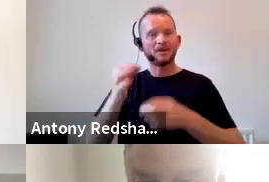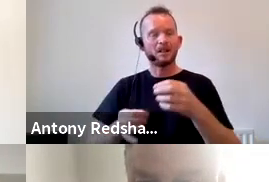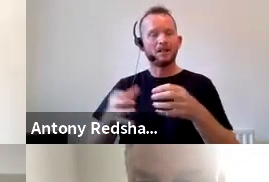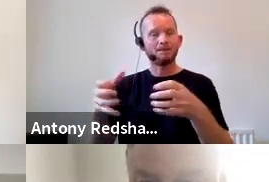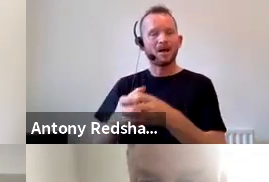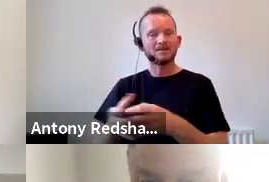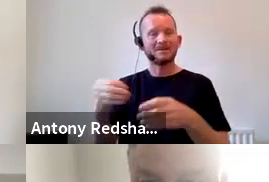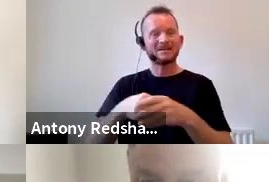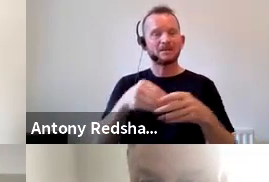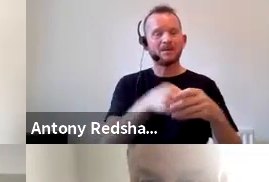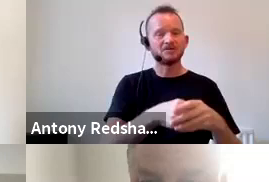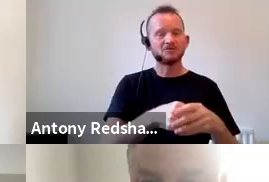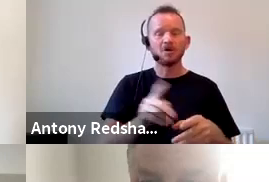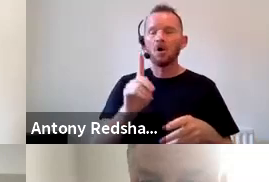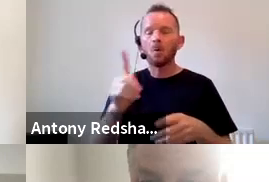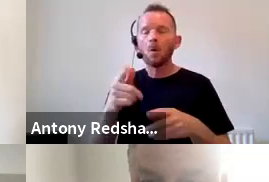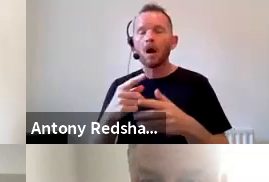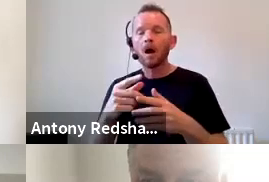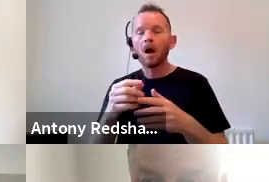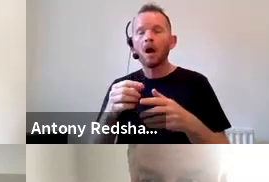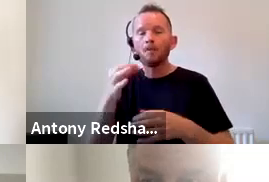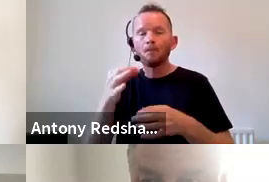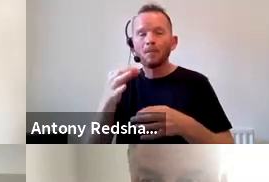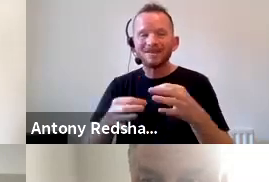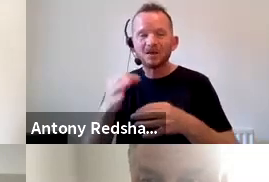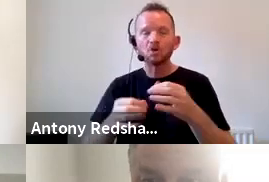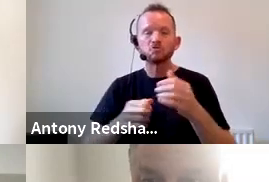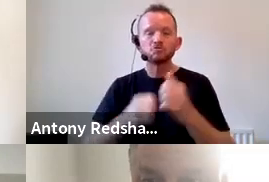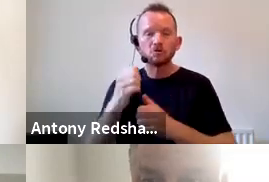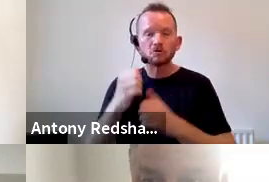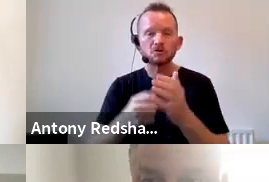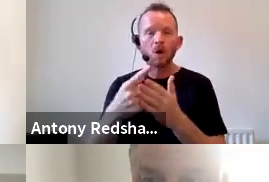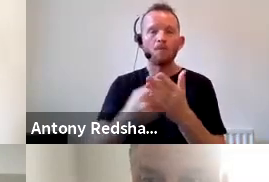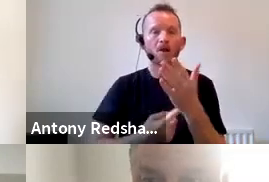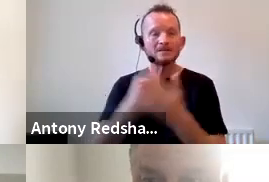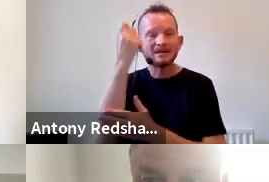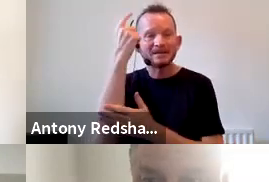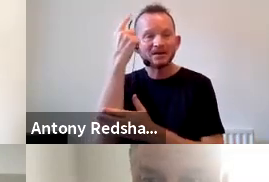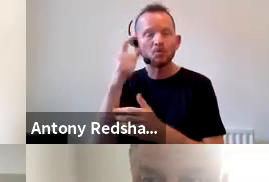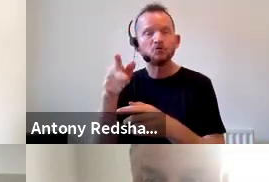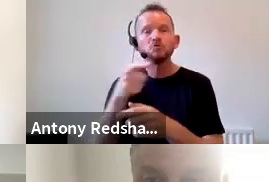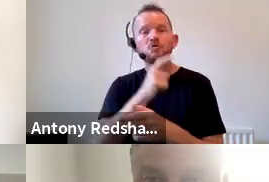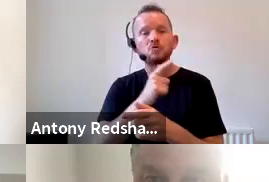What specific structures, or policy initiatives. Would you introduce to address this.